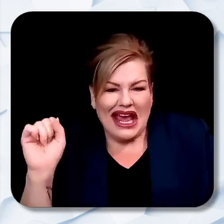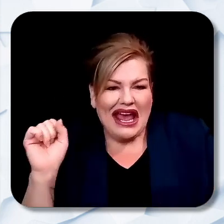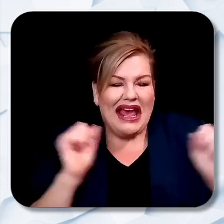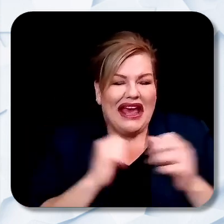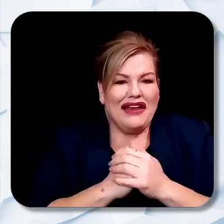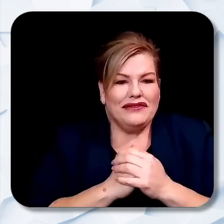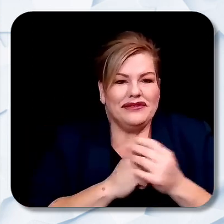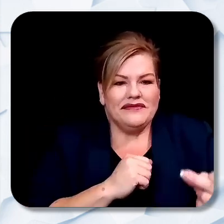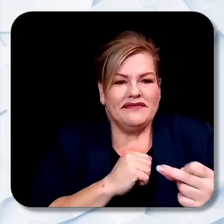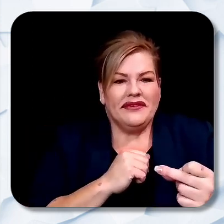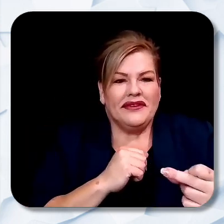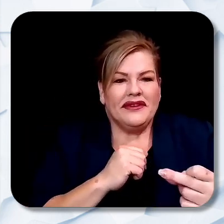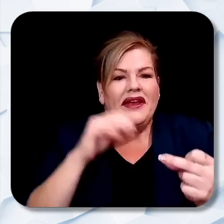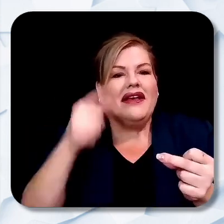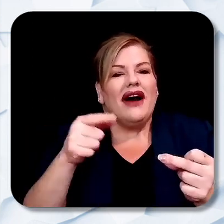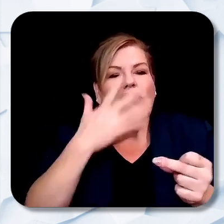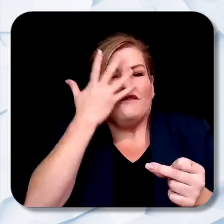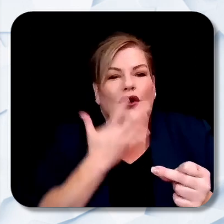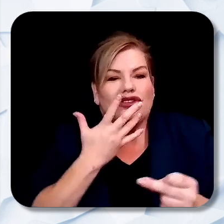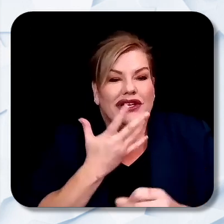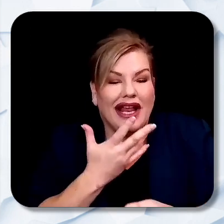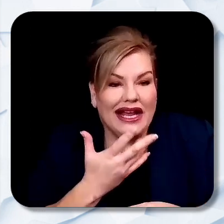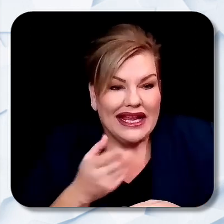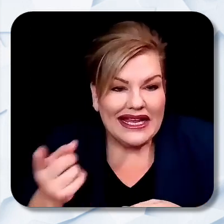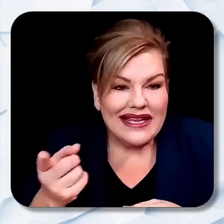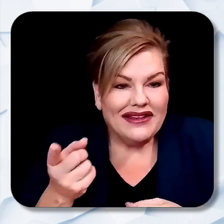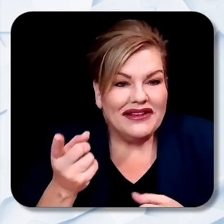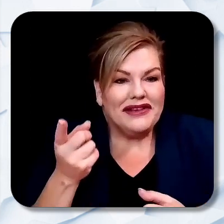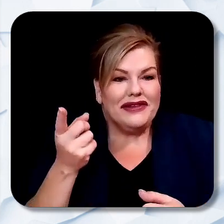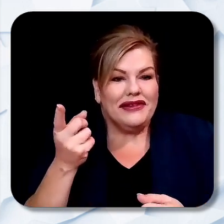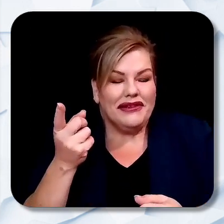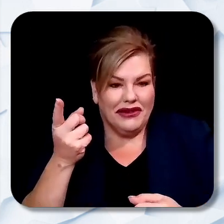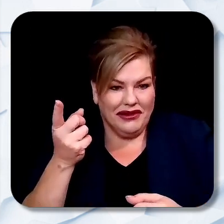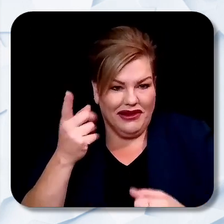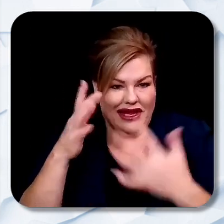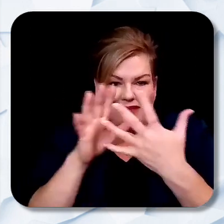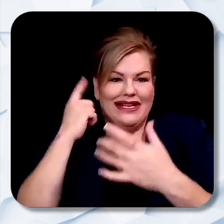and fortunately, he is at the right of this new demographic that we're using these young,